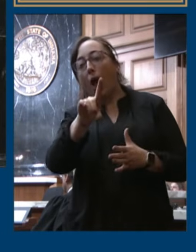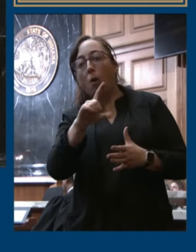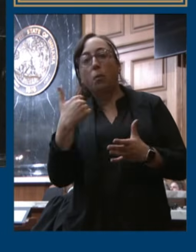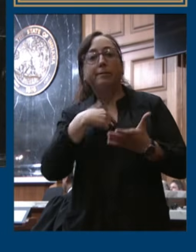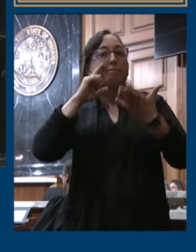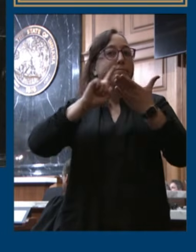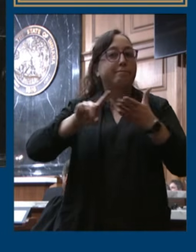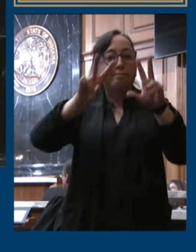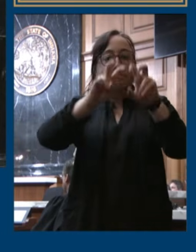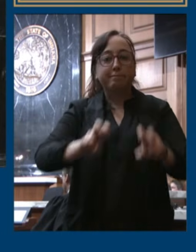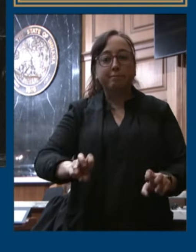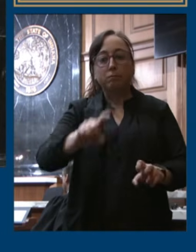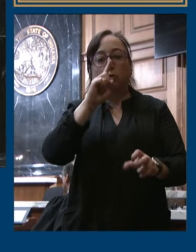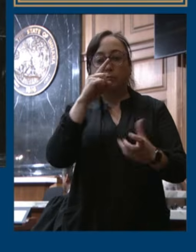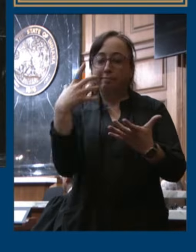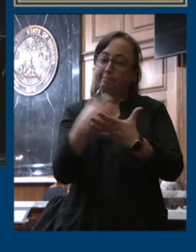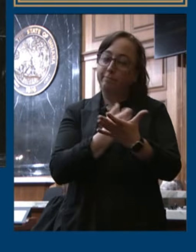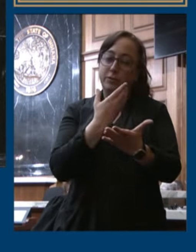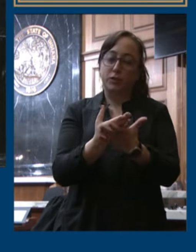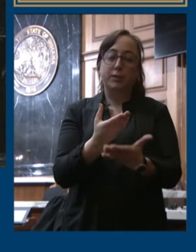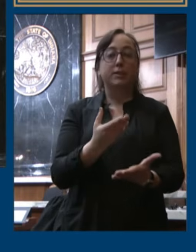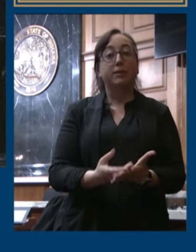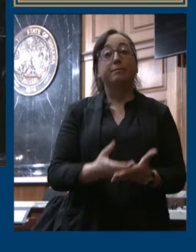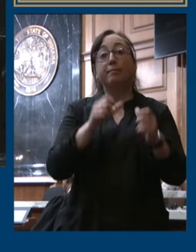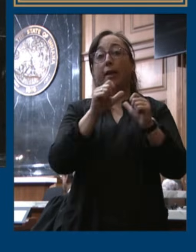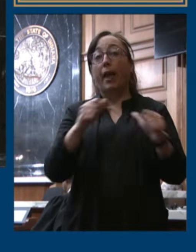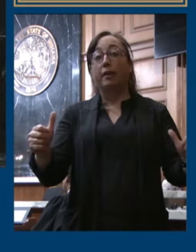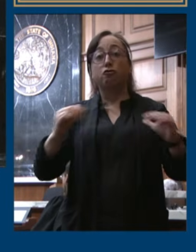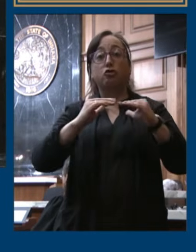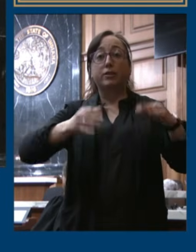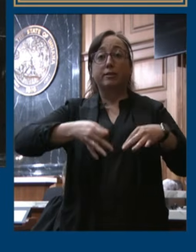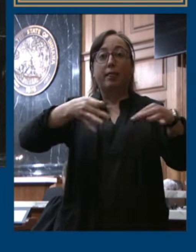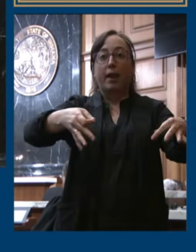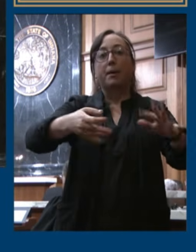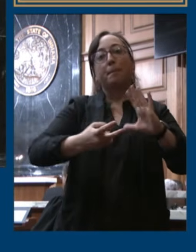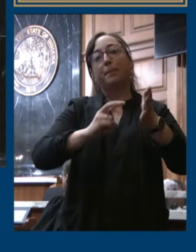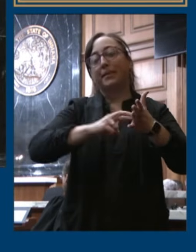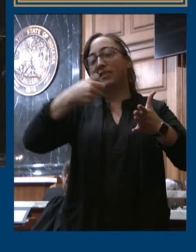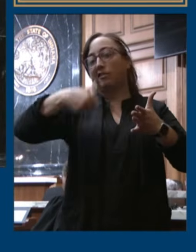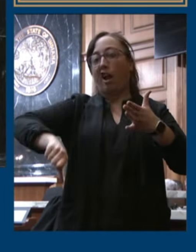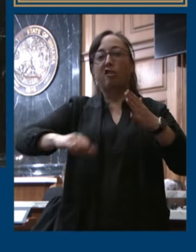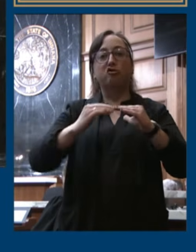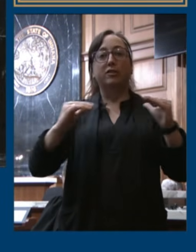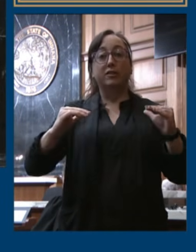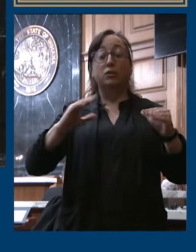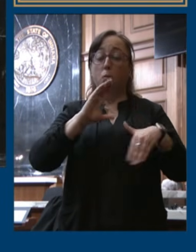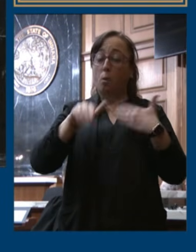JUSTICE DELAYED IS JUSTICE DENIED, AND THESE UNITS RETURN EVIDENCE TO INVESTIGATORS IN AN AVERAGE